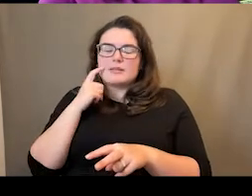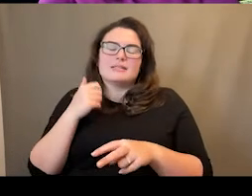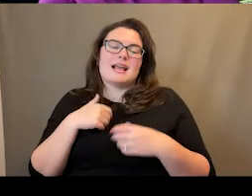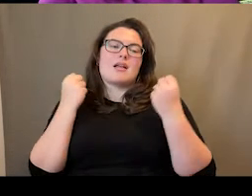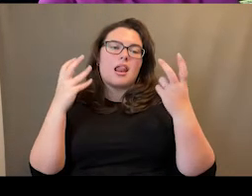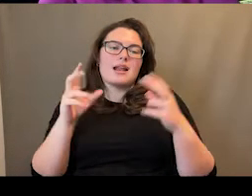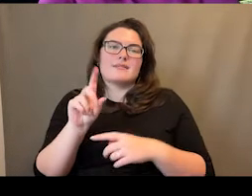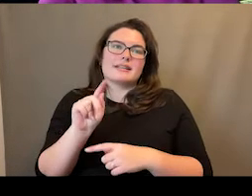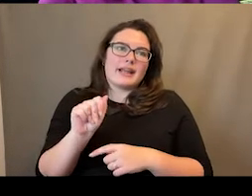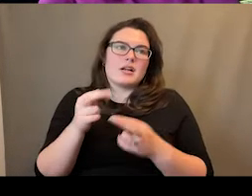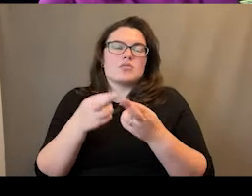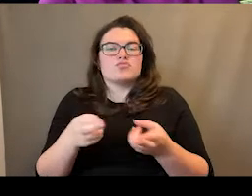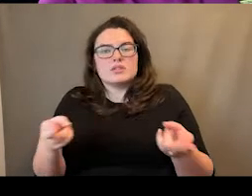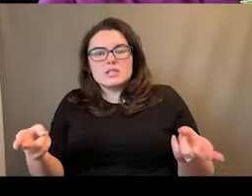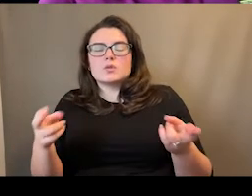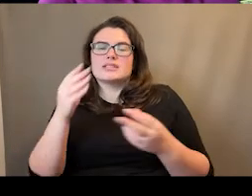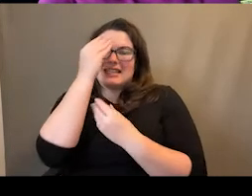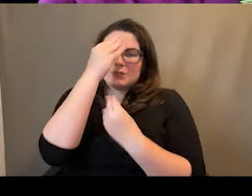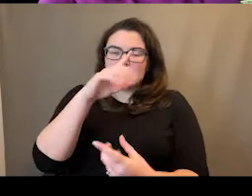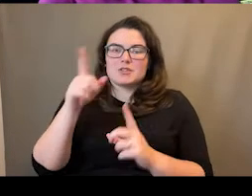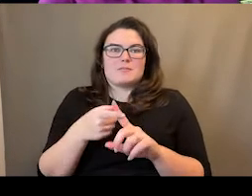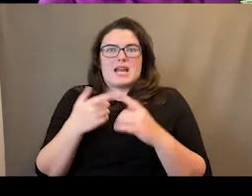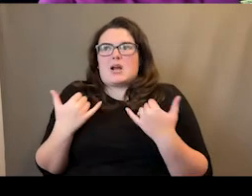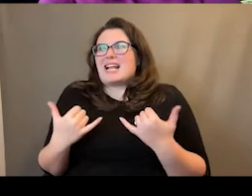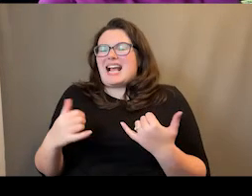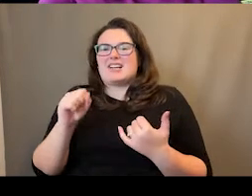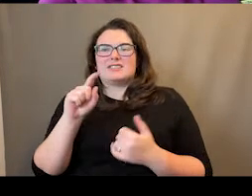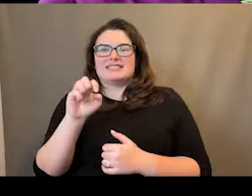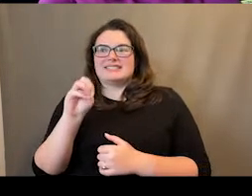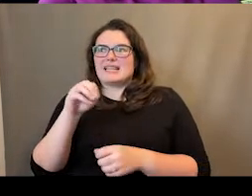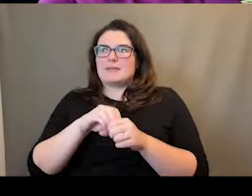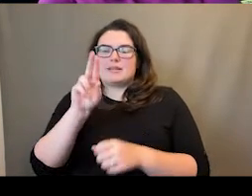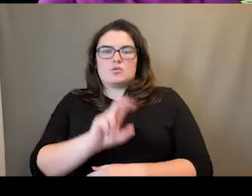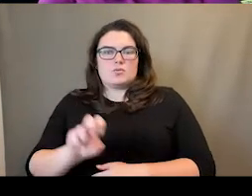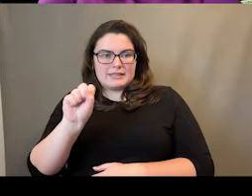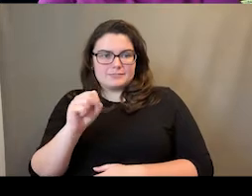the state of STEM in the United States. One report that may be of